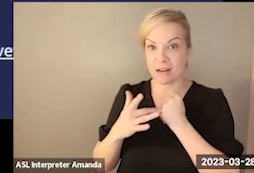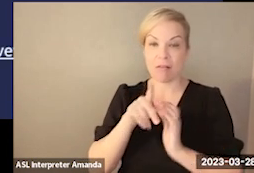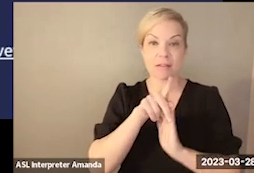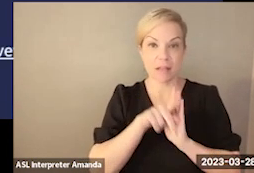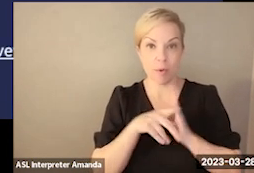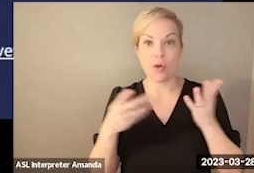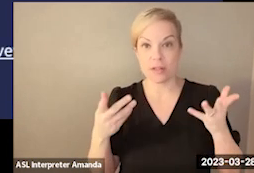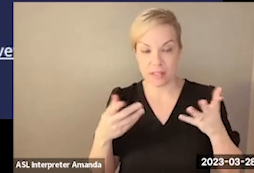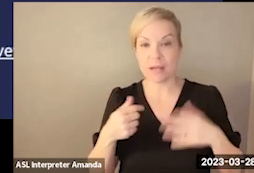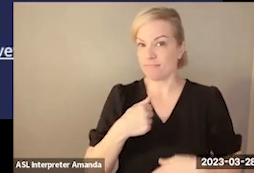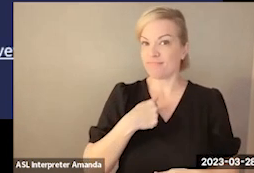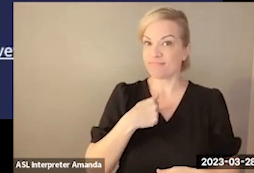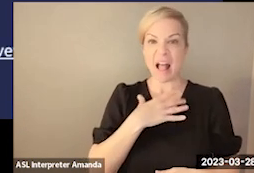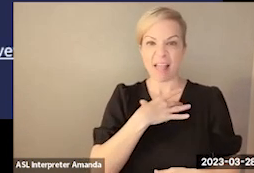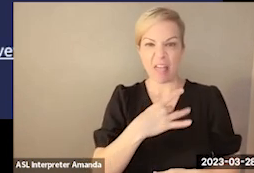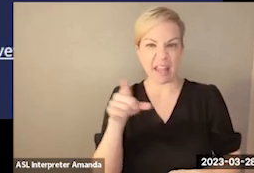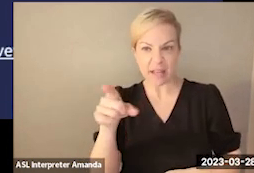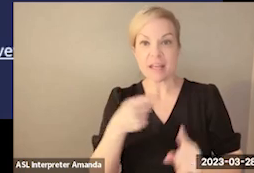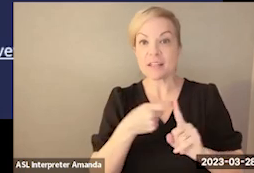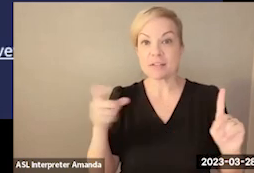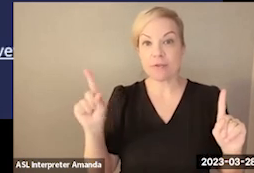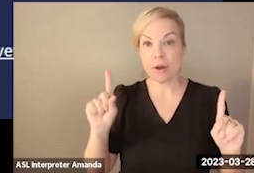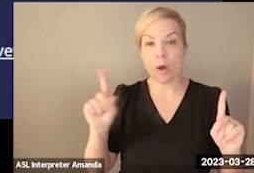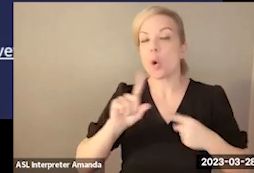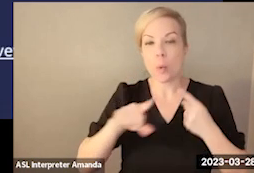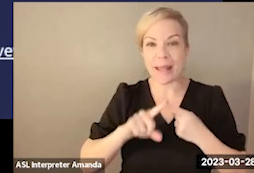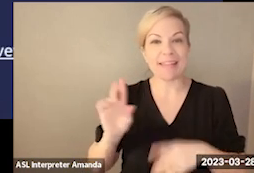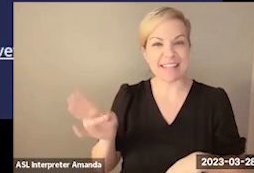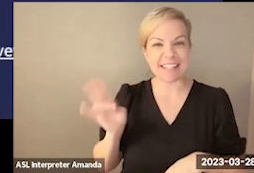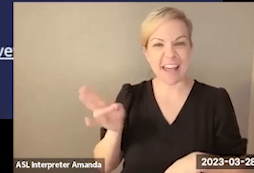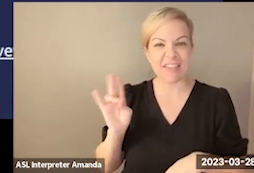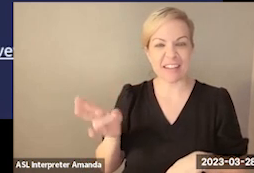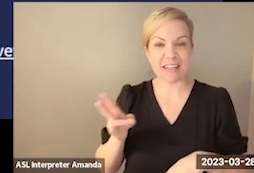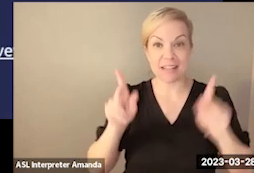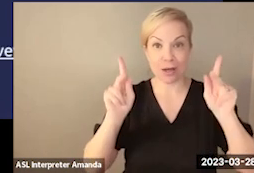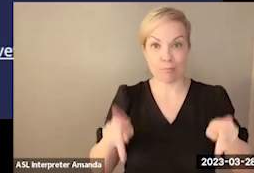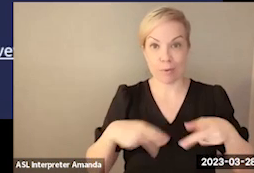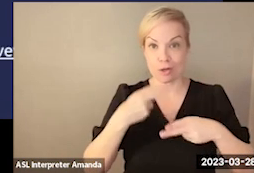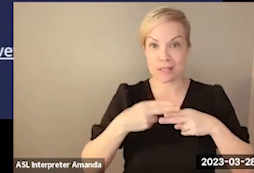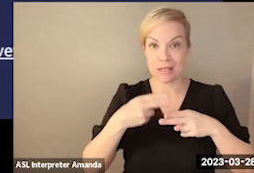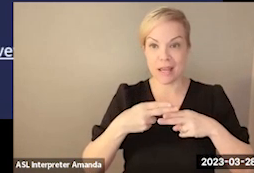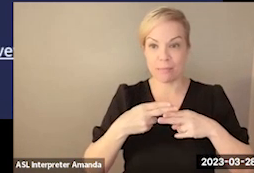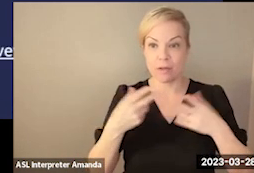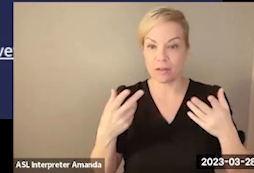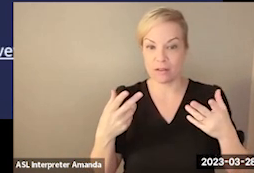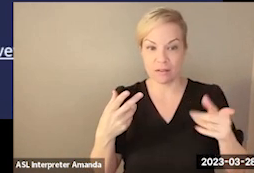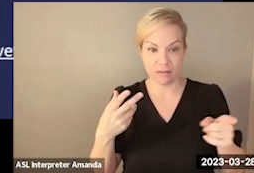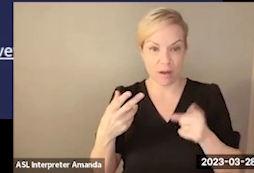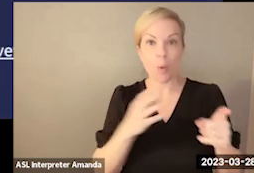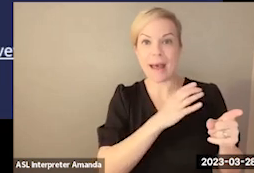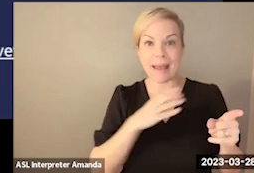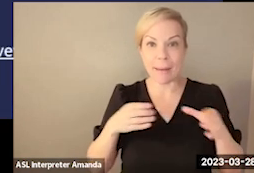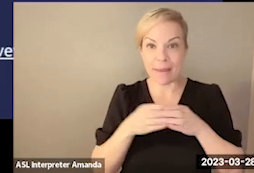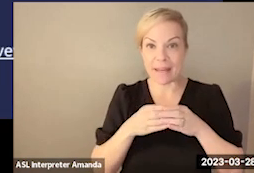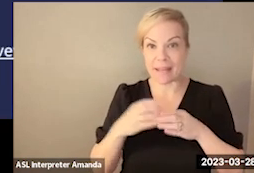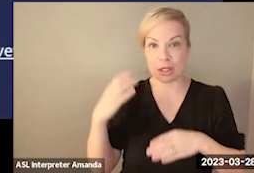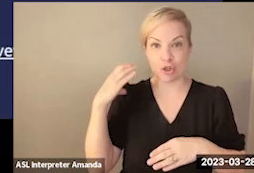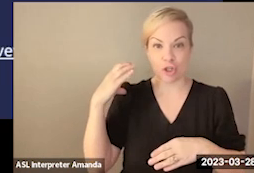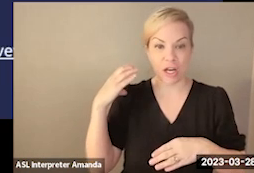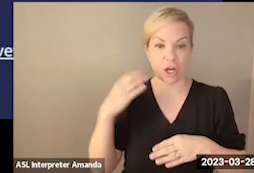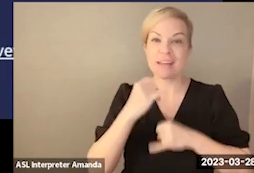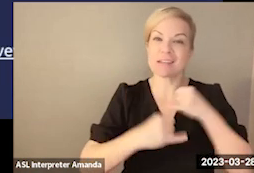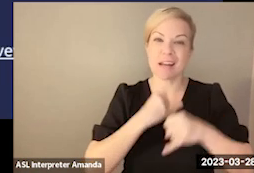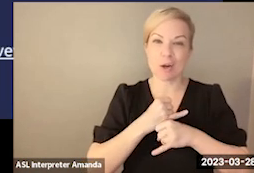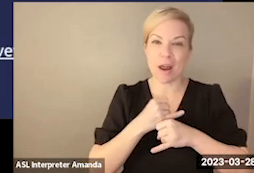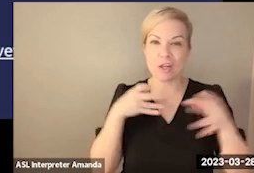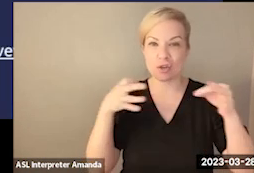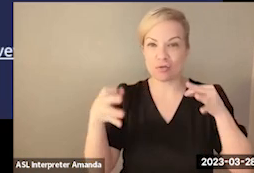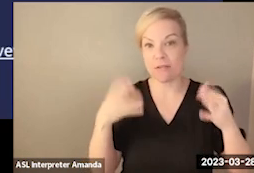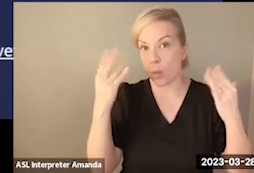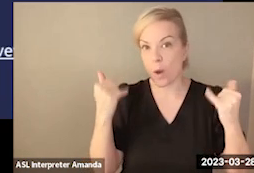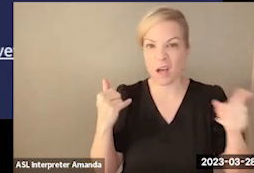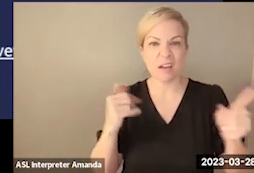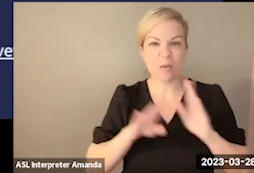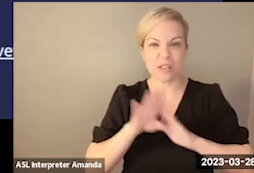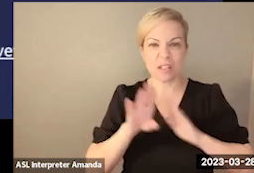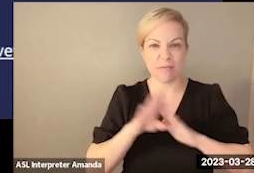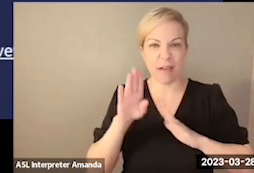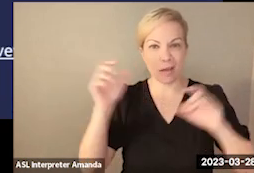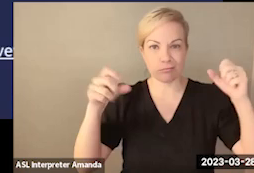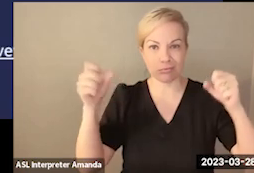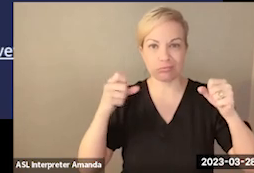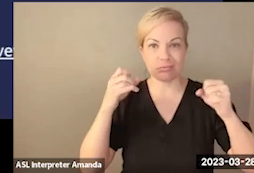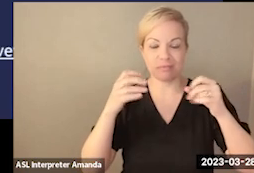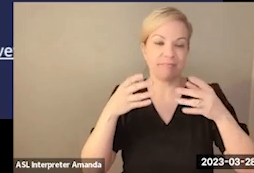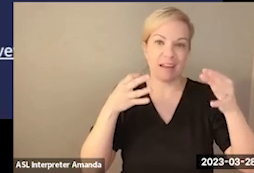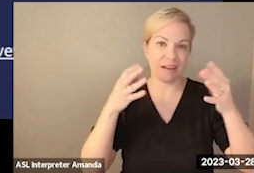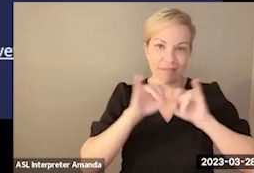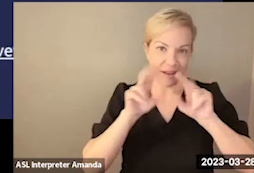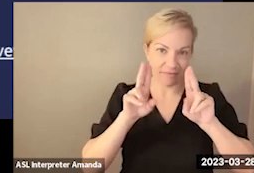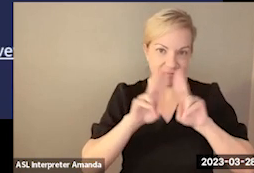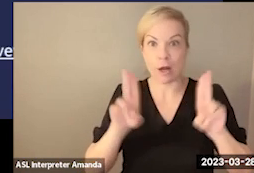Debbie Stine, Science & Technology Policy Academy: I quite like it. It's actually from the 19 seventies. It's from somebody named from a committee chair by Harvey Brooks. It's an international definition because it's developing as international organization. Harvey Brooks was a professor at Harvard.